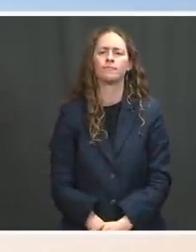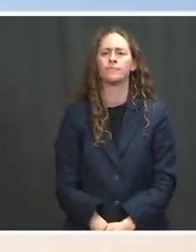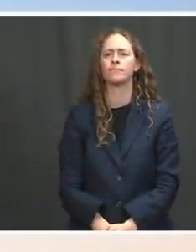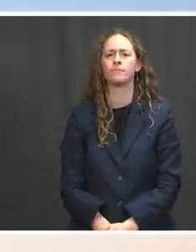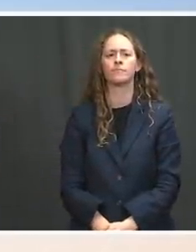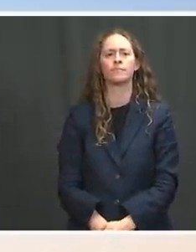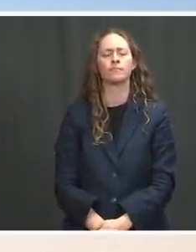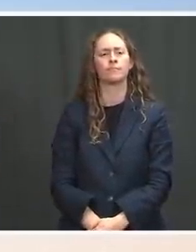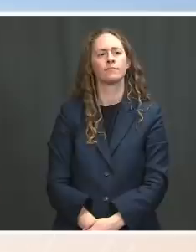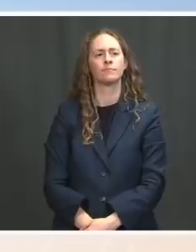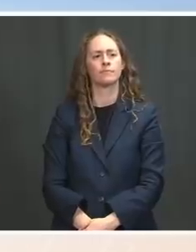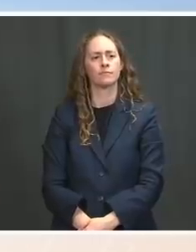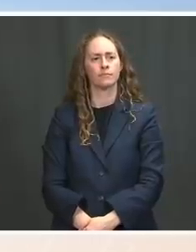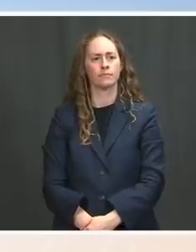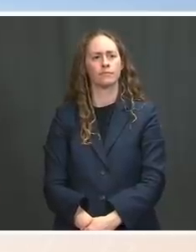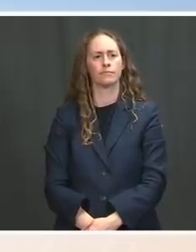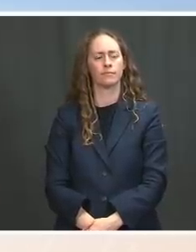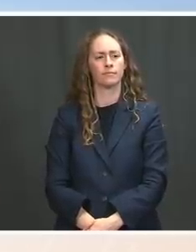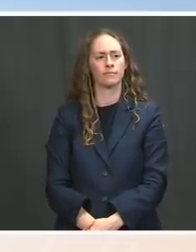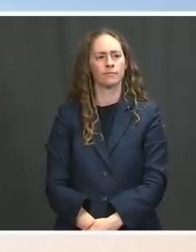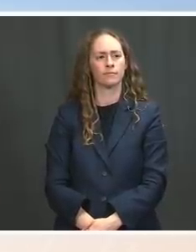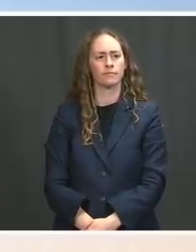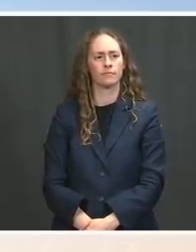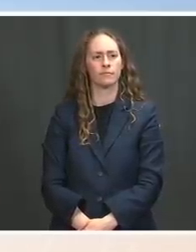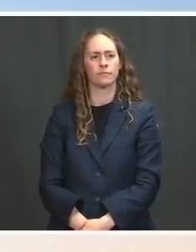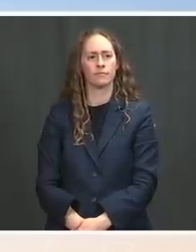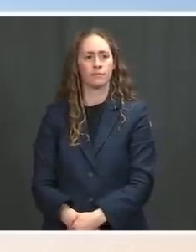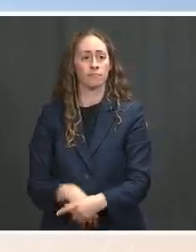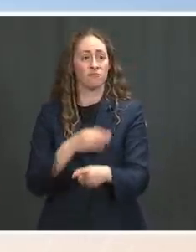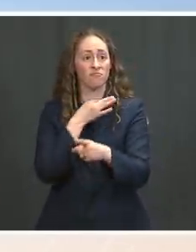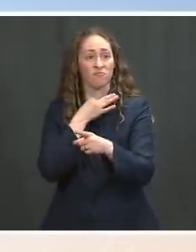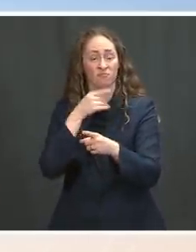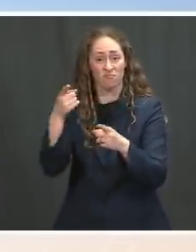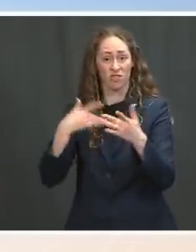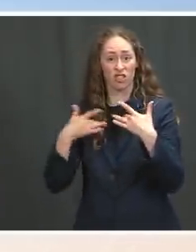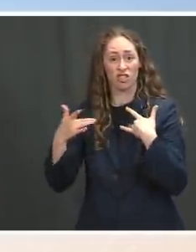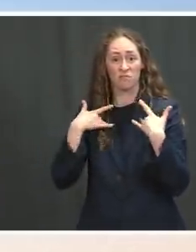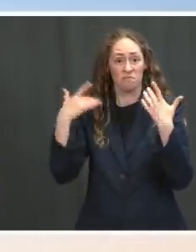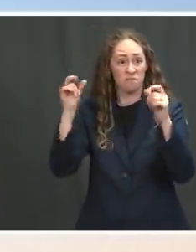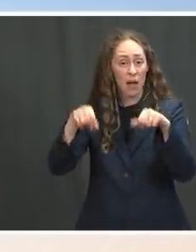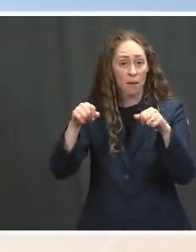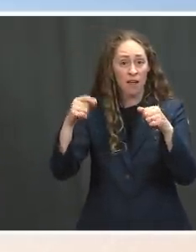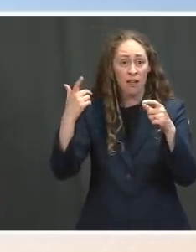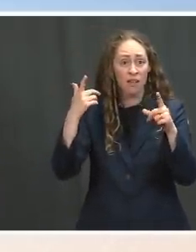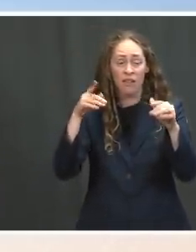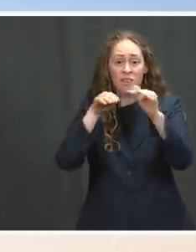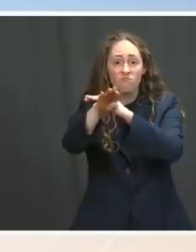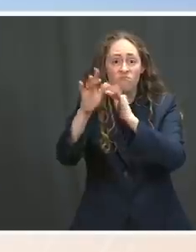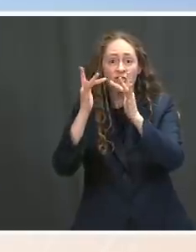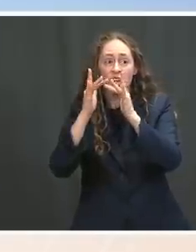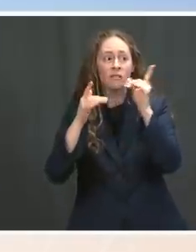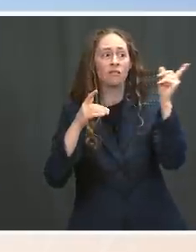water systems, the like. Can Americans trust that the government can prevent future attacks going forward?